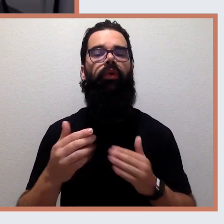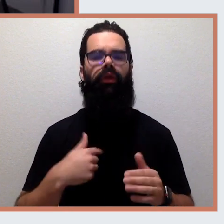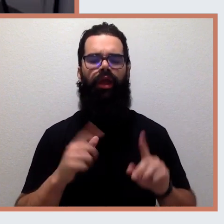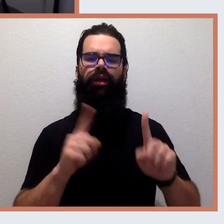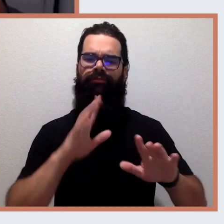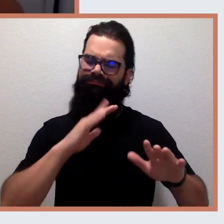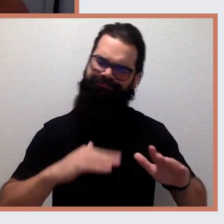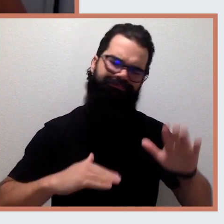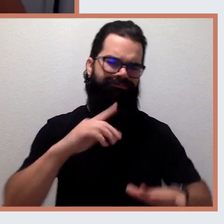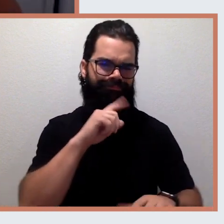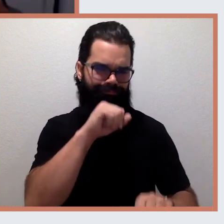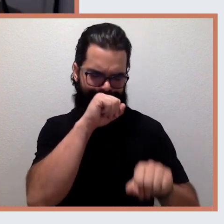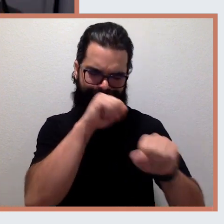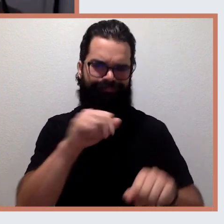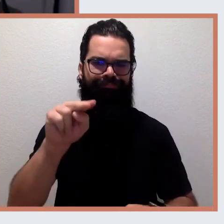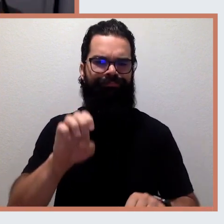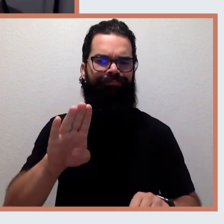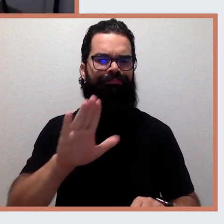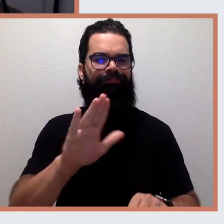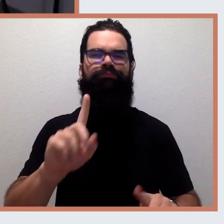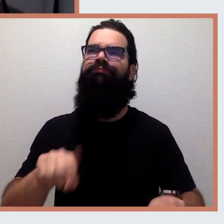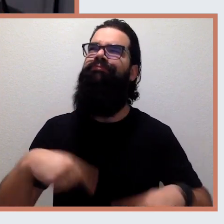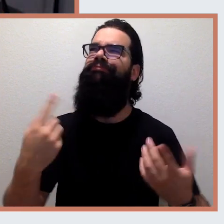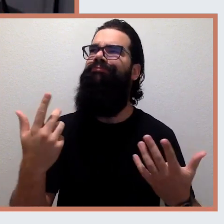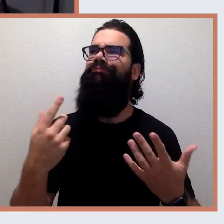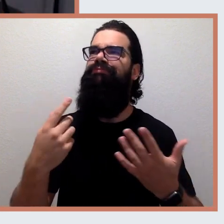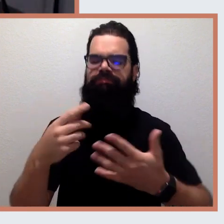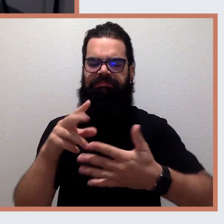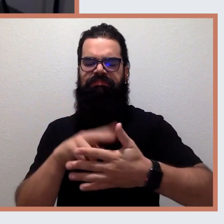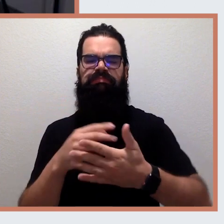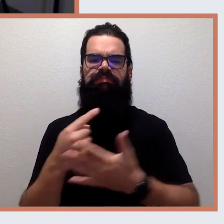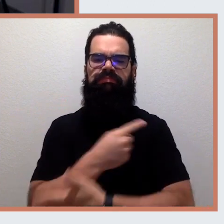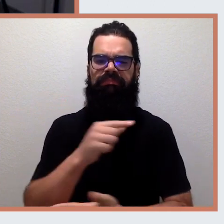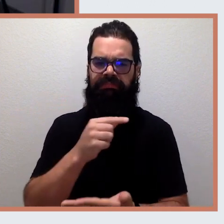But I went there, and then I fell right in love with Nebraska. I mean, I was there for the last two years of my high school.